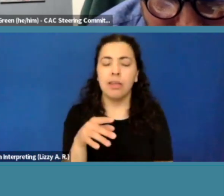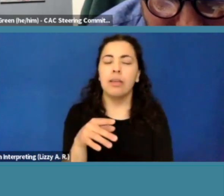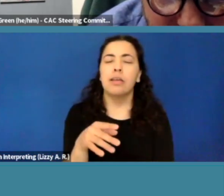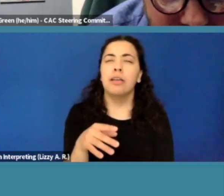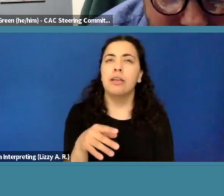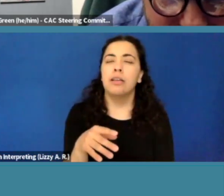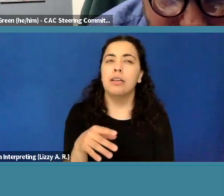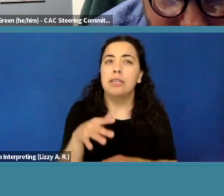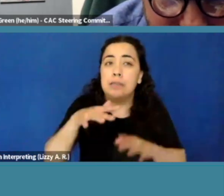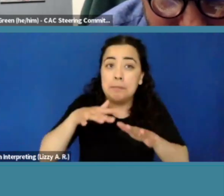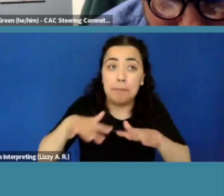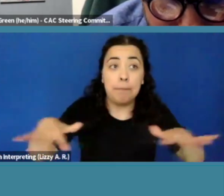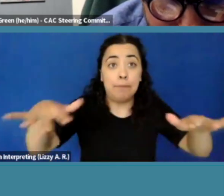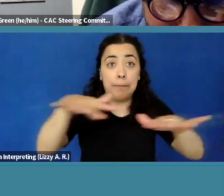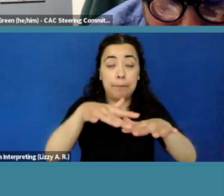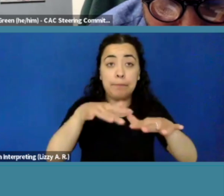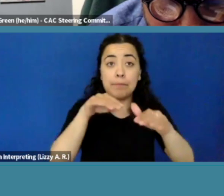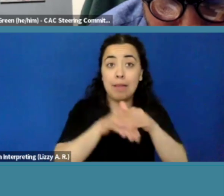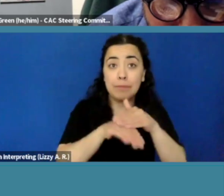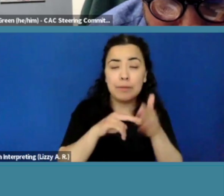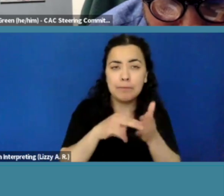when you're thinking about accessible, is it that they're not accessible because